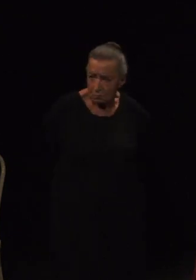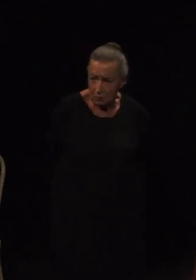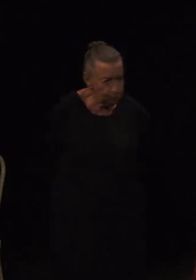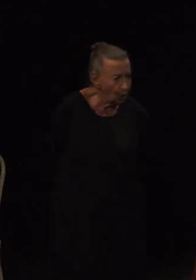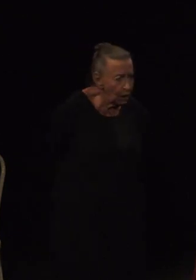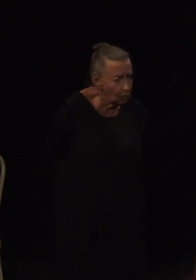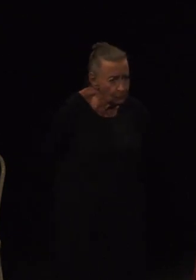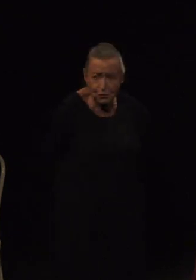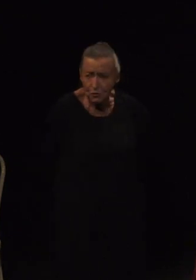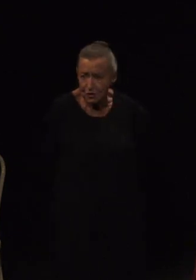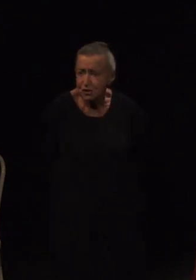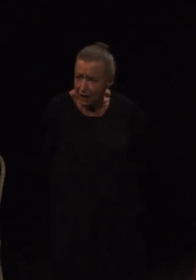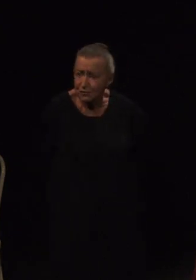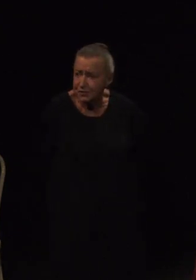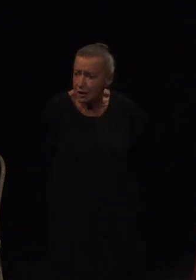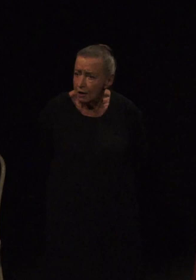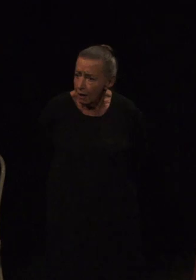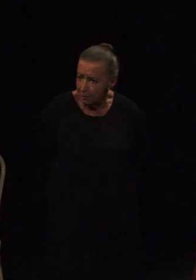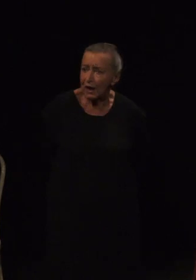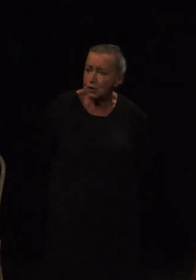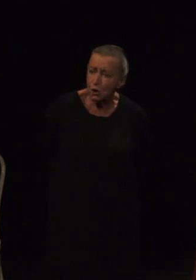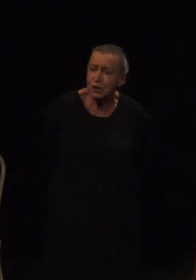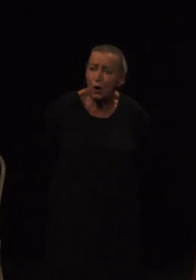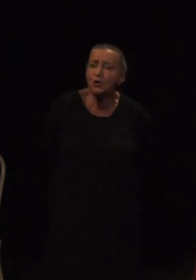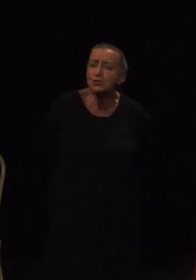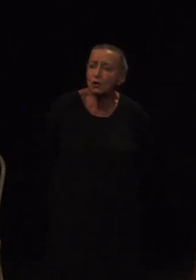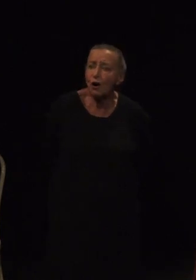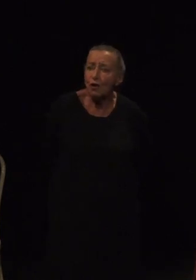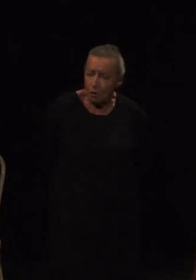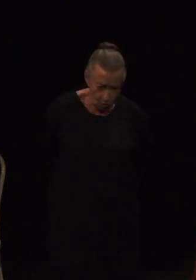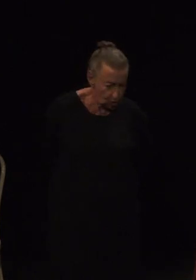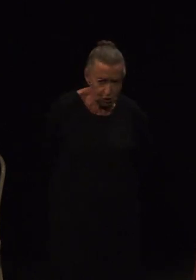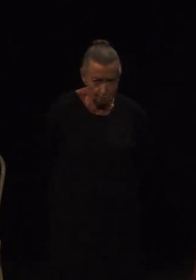Napoleon sees our lances, nears, and asks: 'What troops are these?'